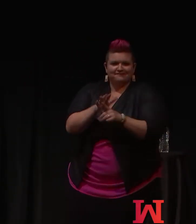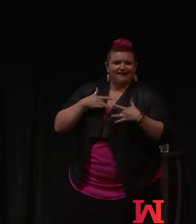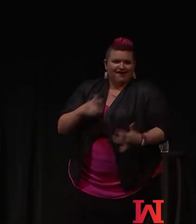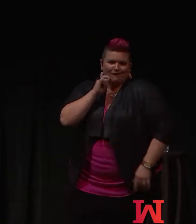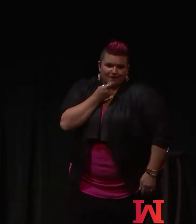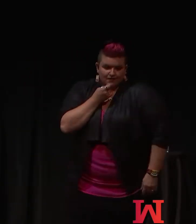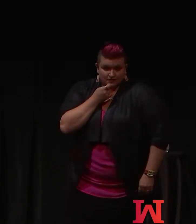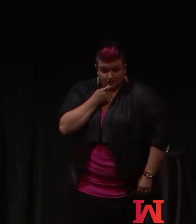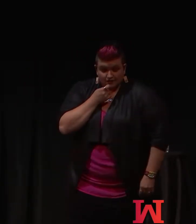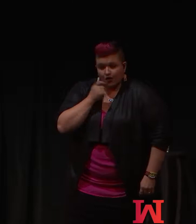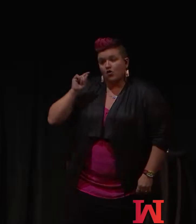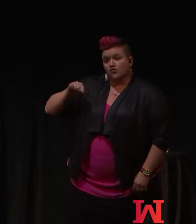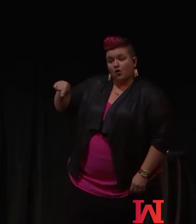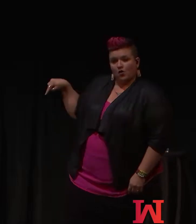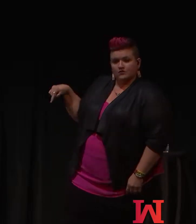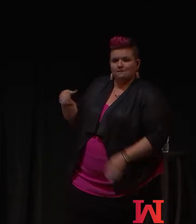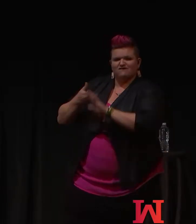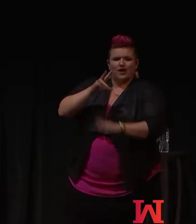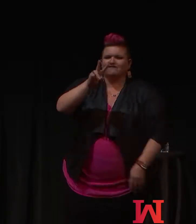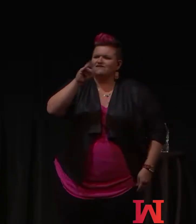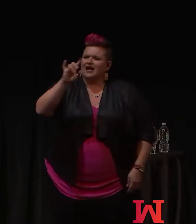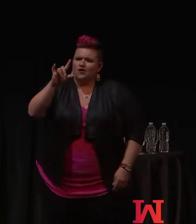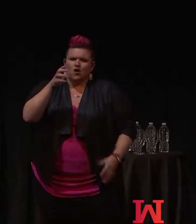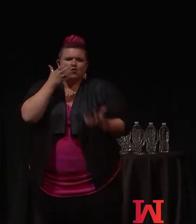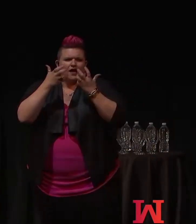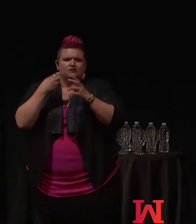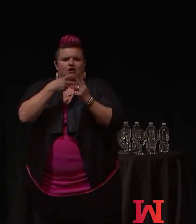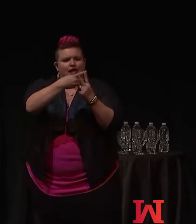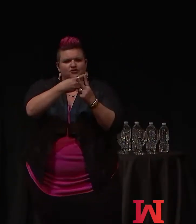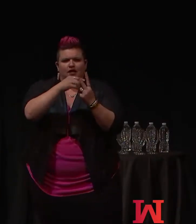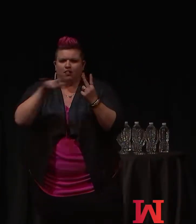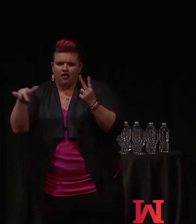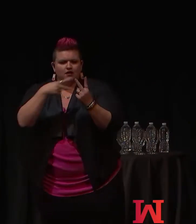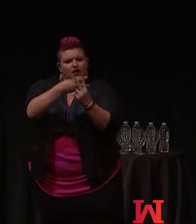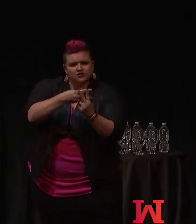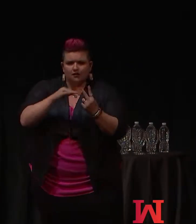Before there were these viral, rallying cries known as hashtags, that showcased the power